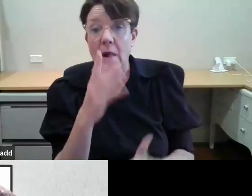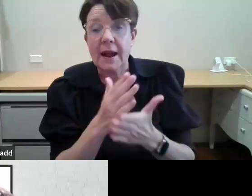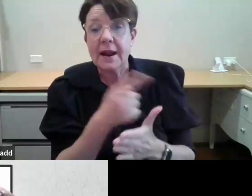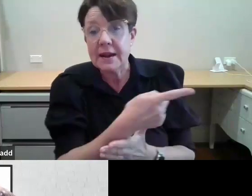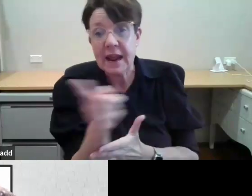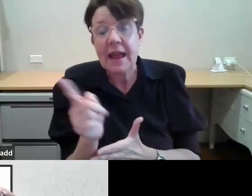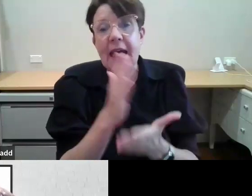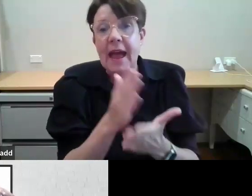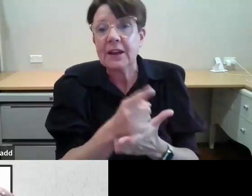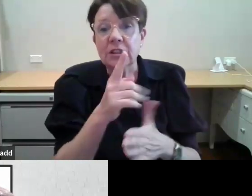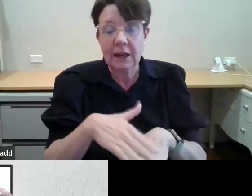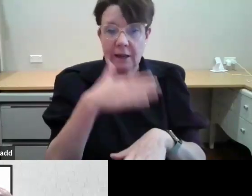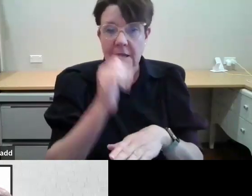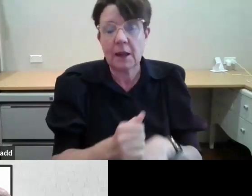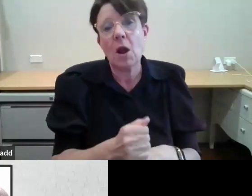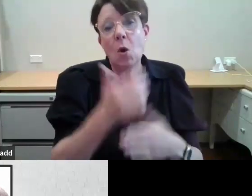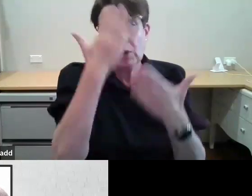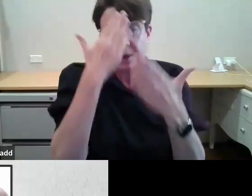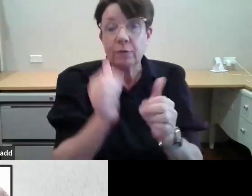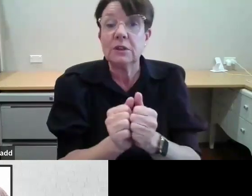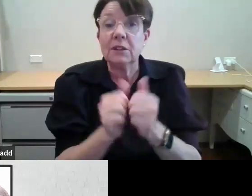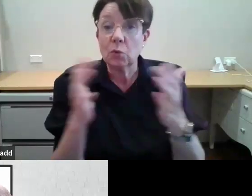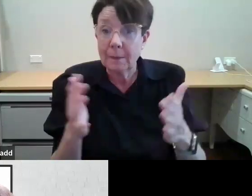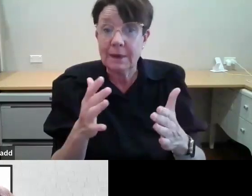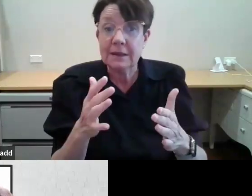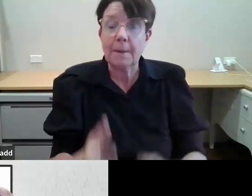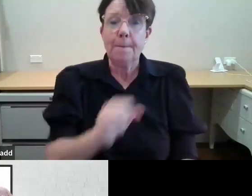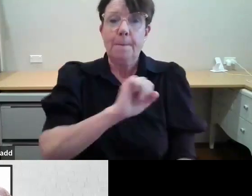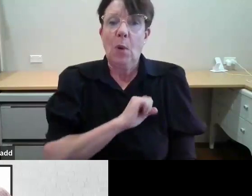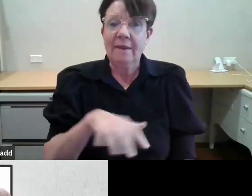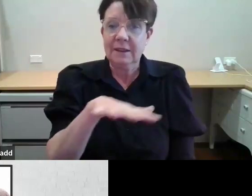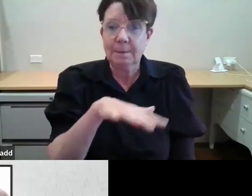the educational power of discomfort. He sits on the education committee of